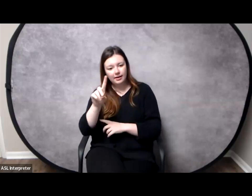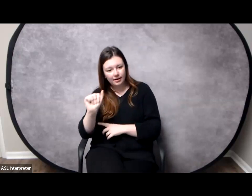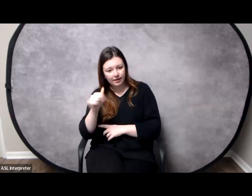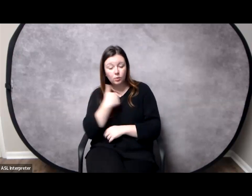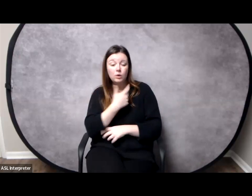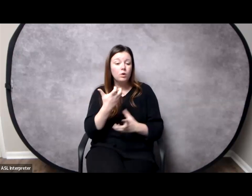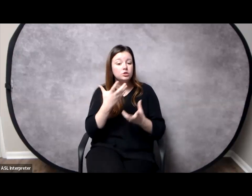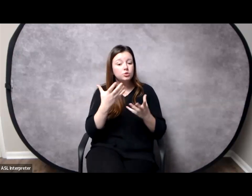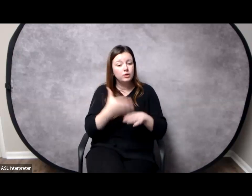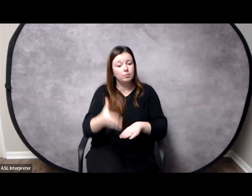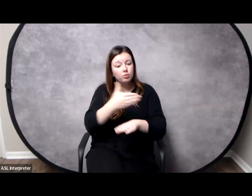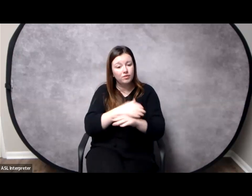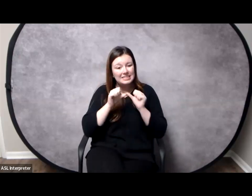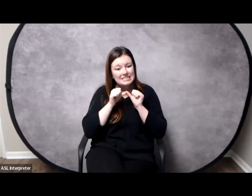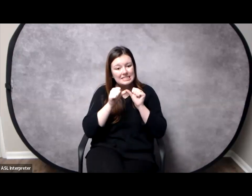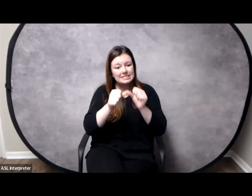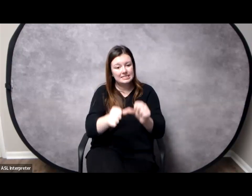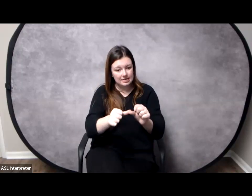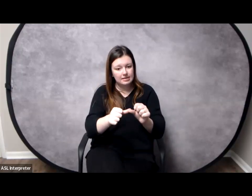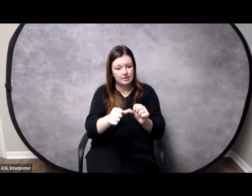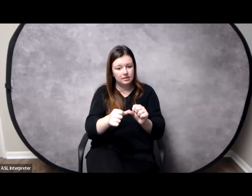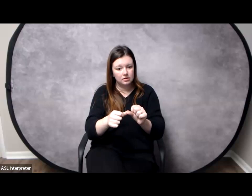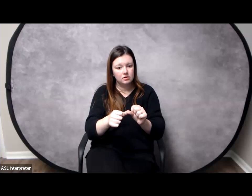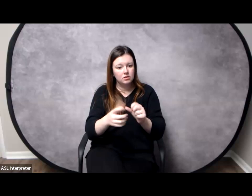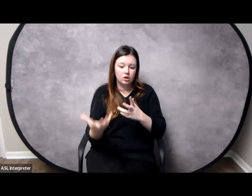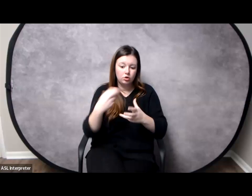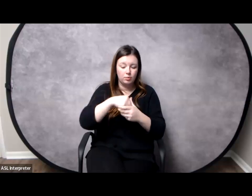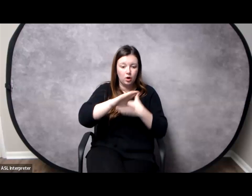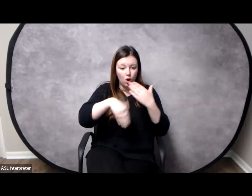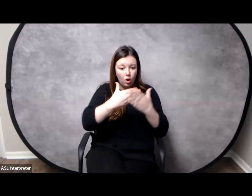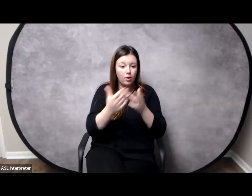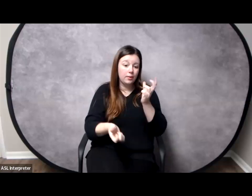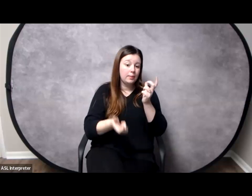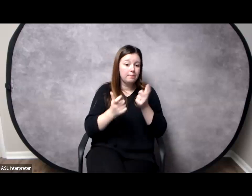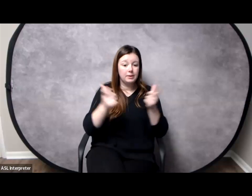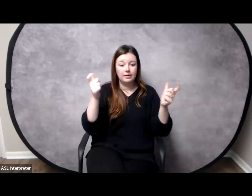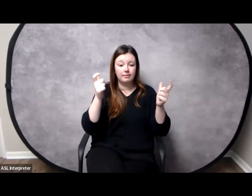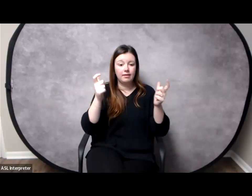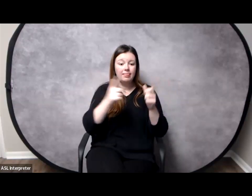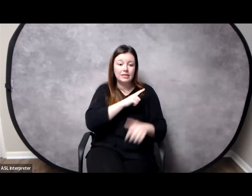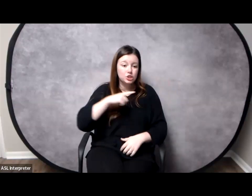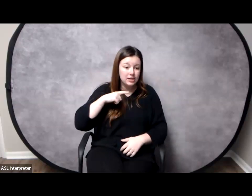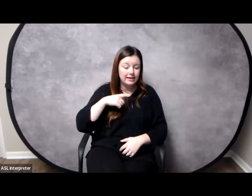We want to be sure we're incorporating the major judicial and legislative developments that have happened since the '70s.